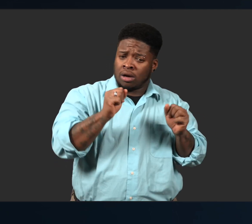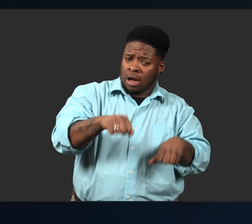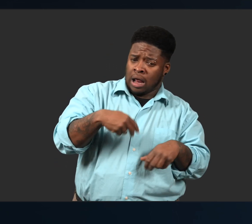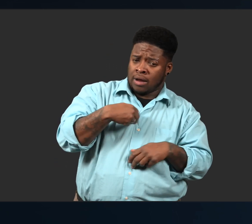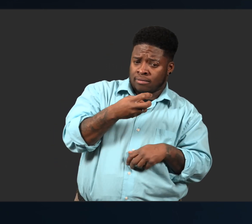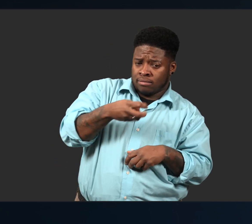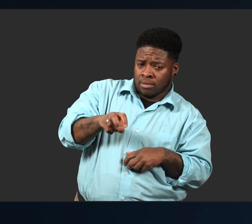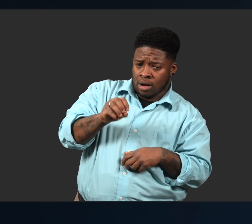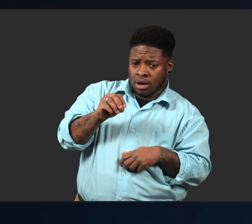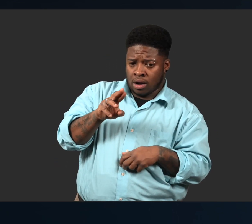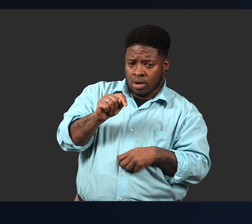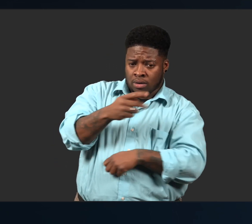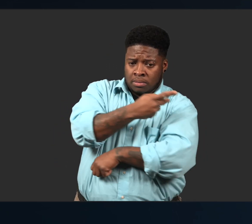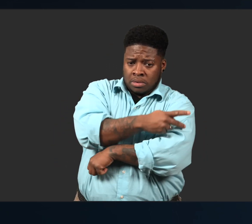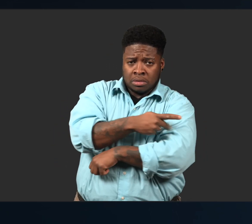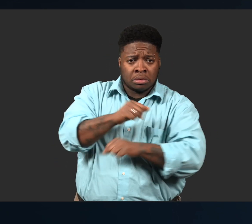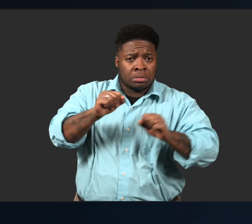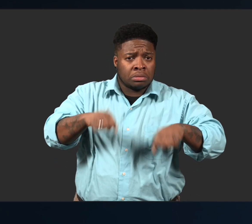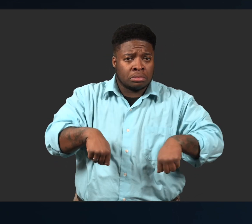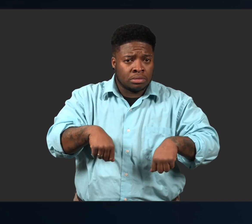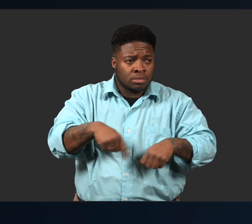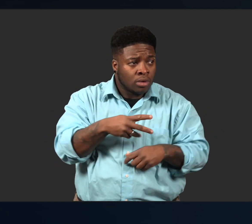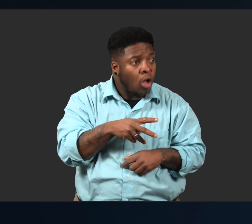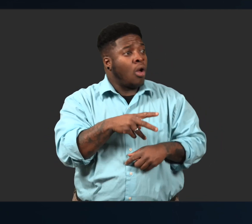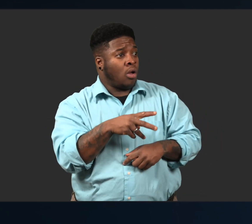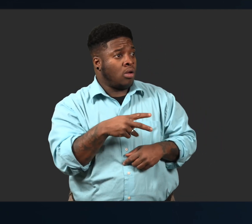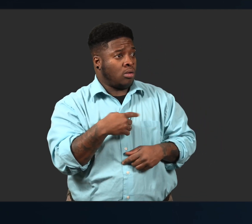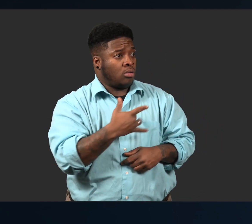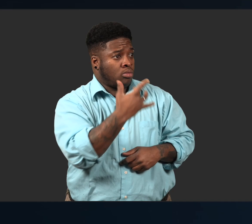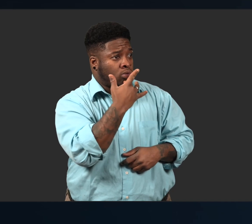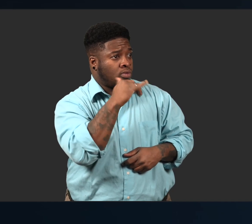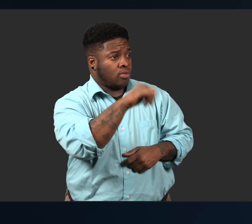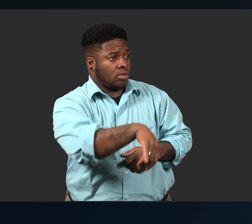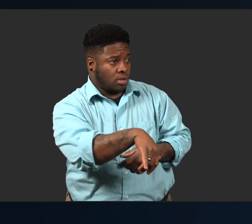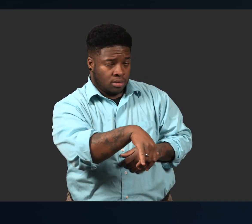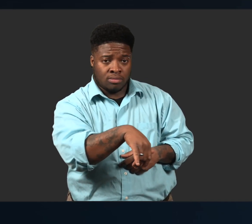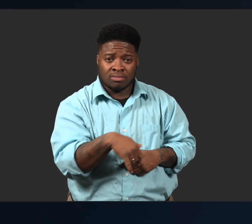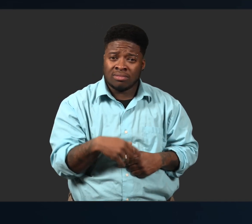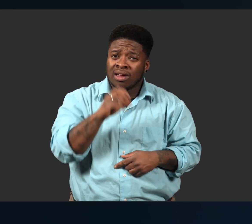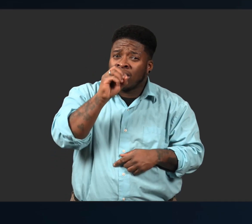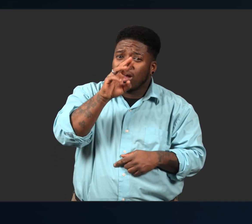At that point, he's told he can go to an outpatient treatment program, which he prefers.